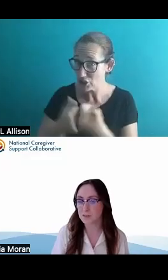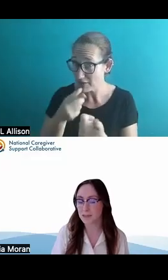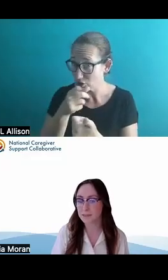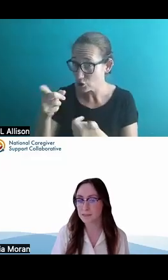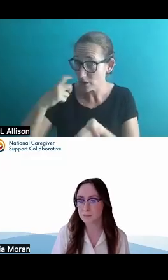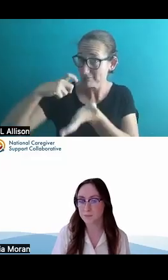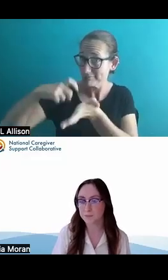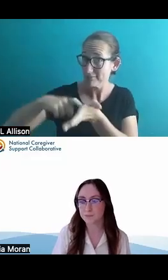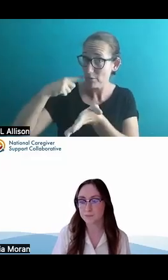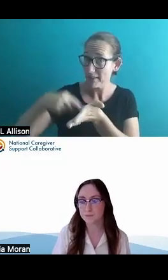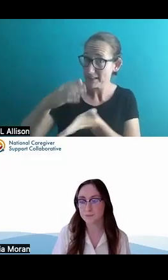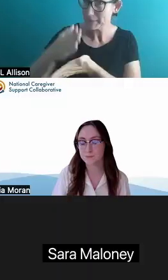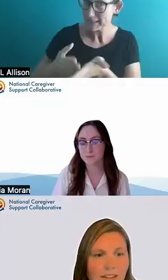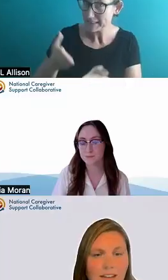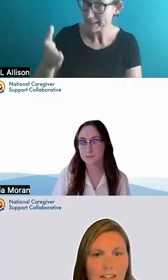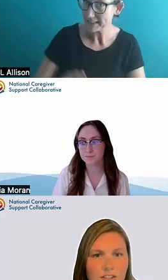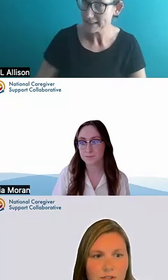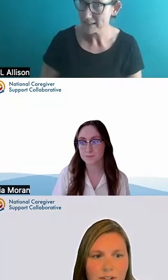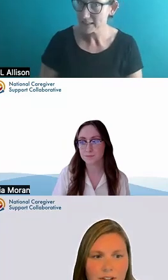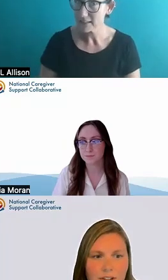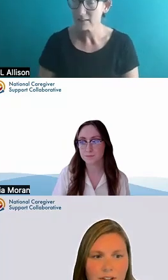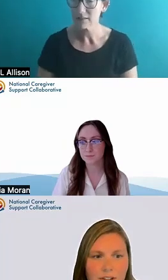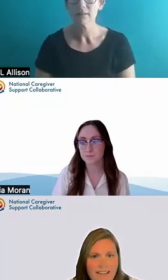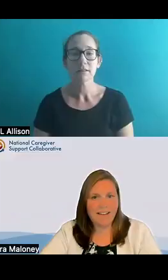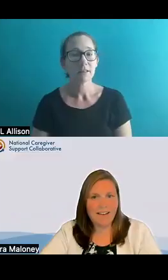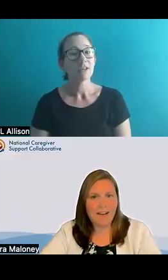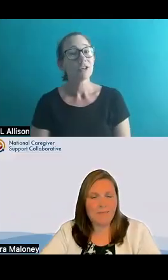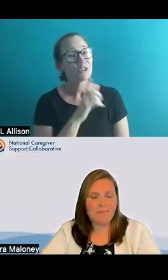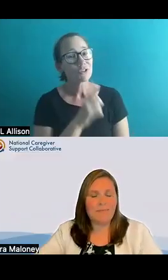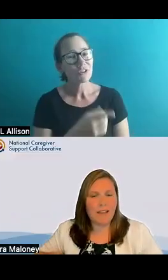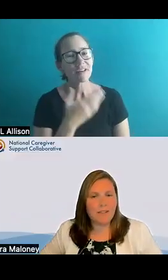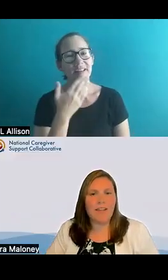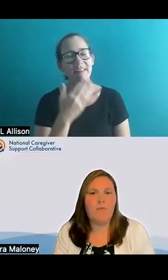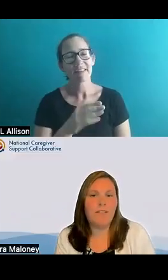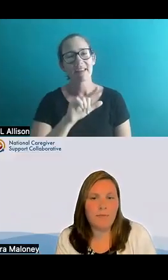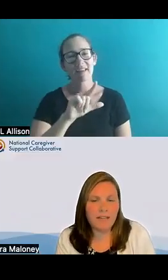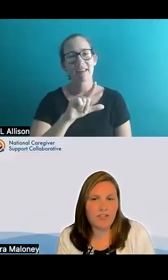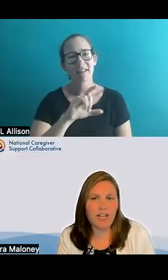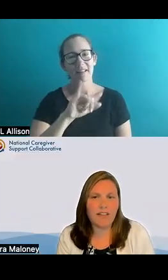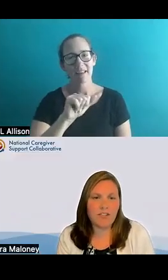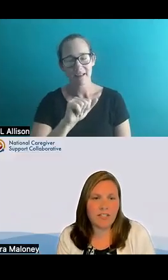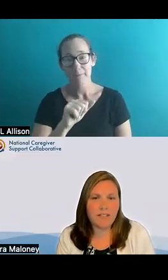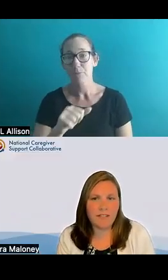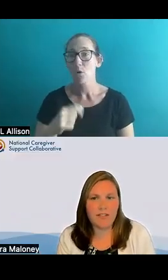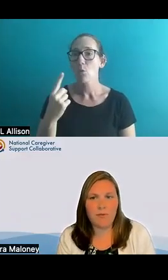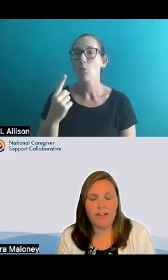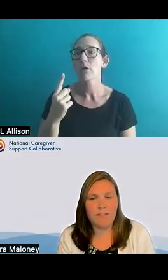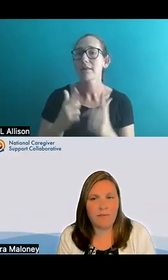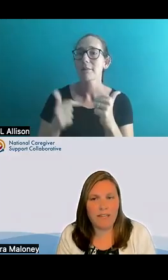this piece? Sure, thanks Leia. I would say one of the biggest challenges in supporting family